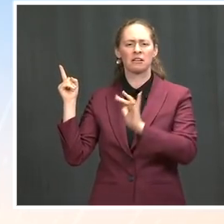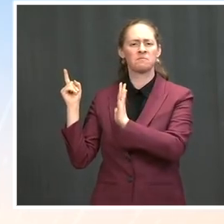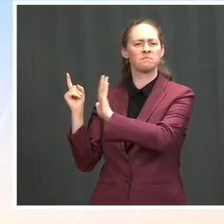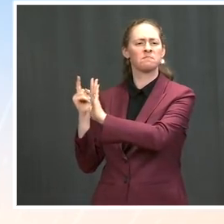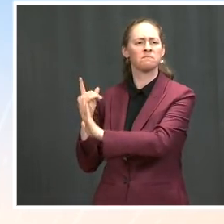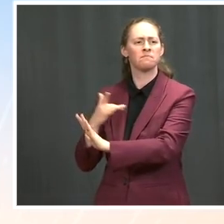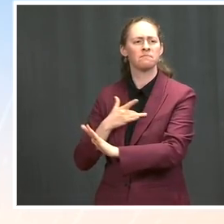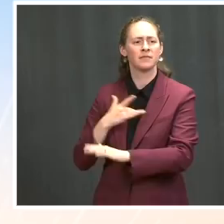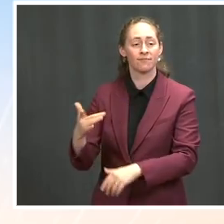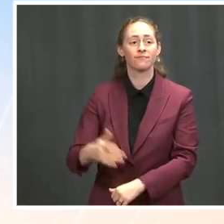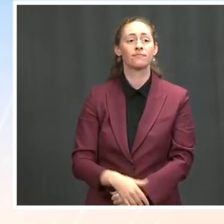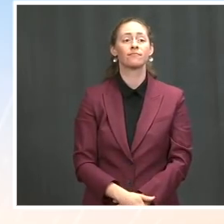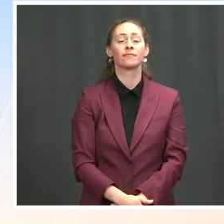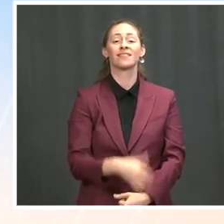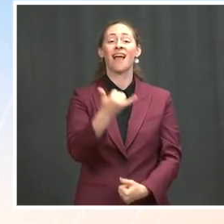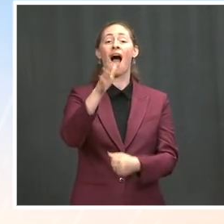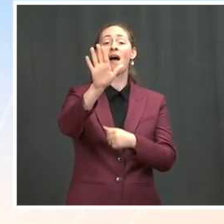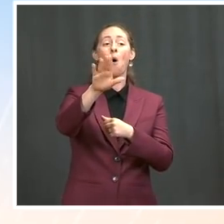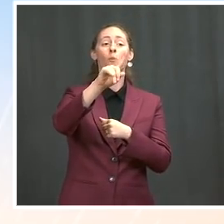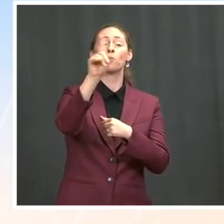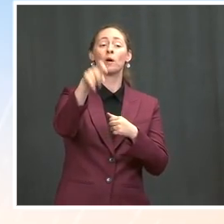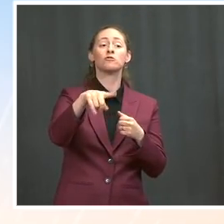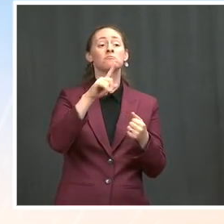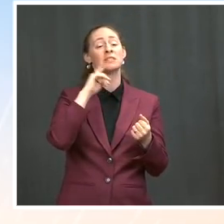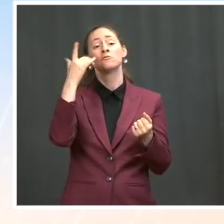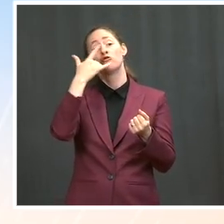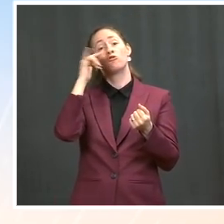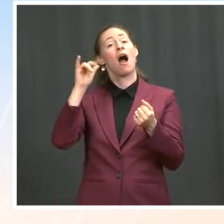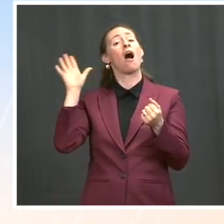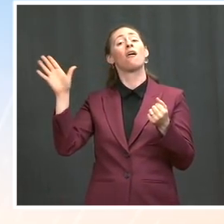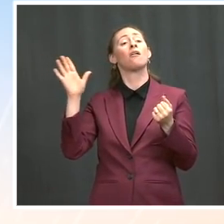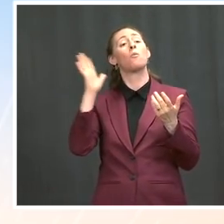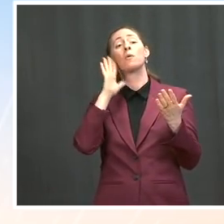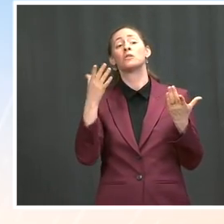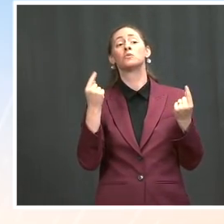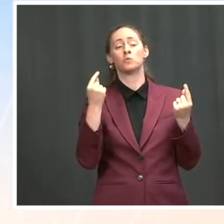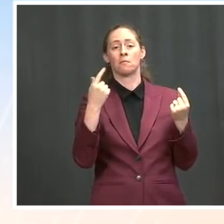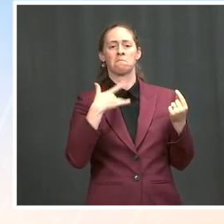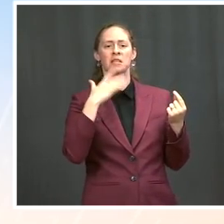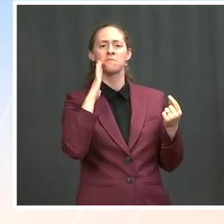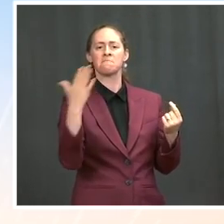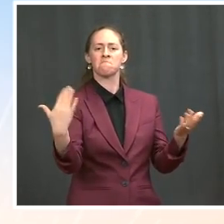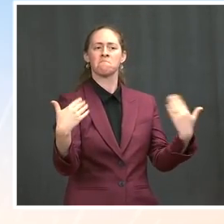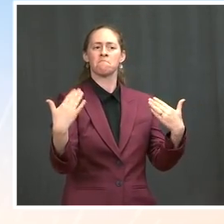I suspect he'll have some members here over the past -- over the next couple of days to have those discussions in person.